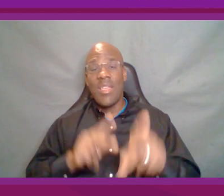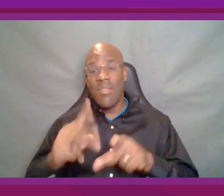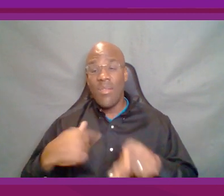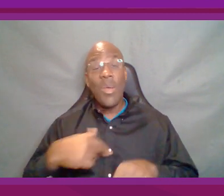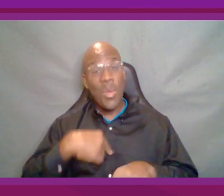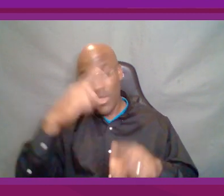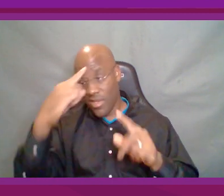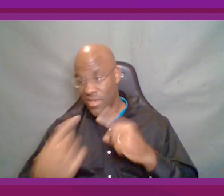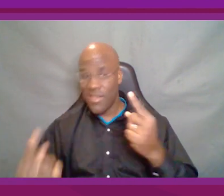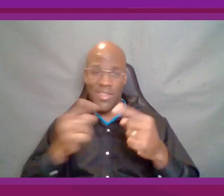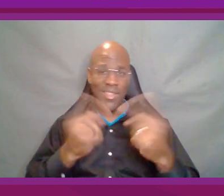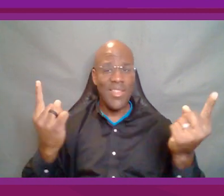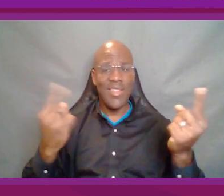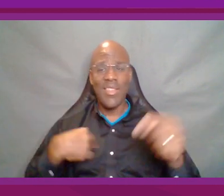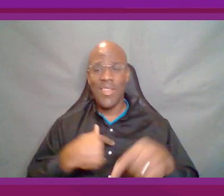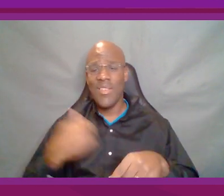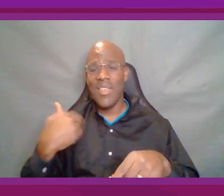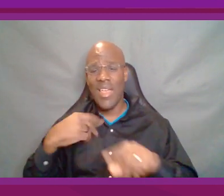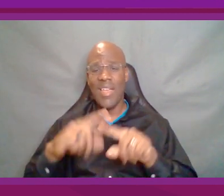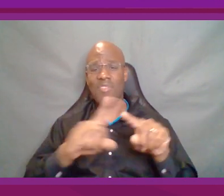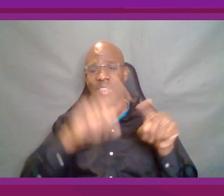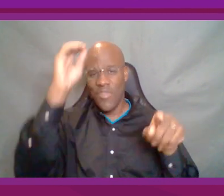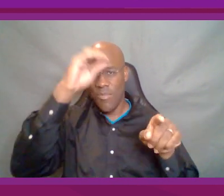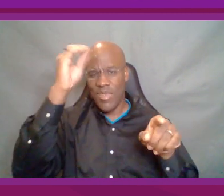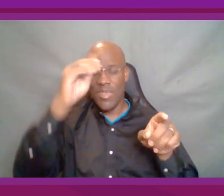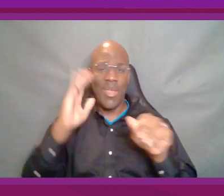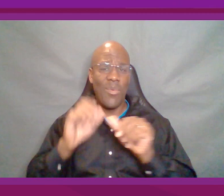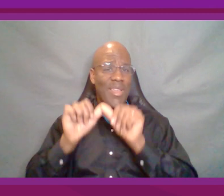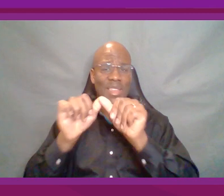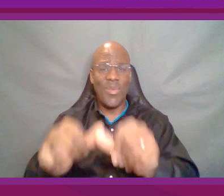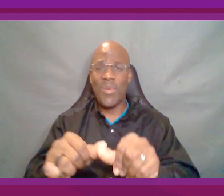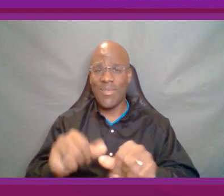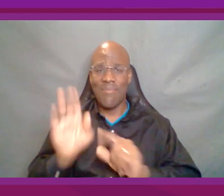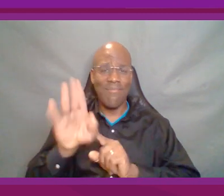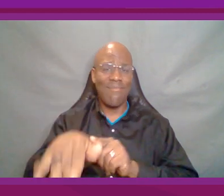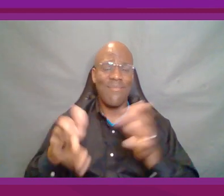we disagree we have different opinions and that will continue, that's part of